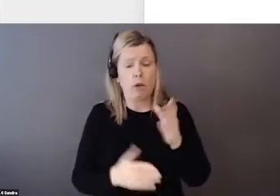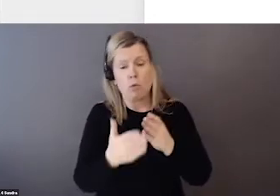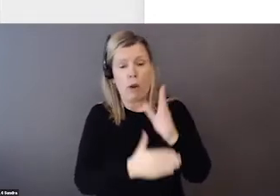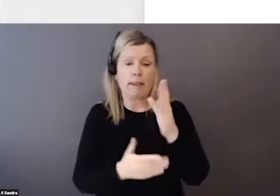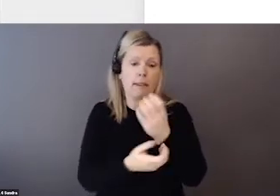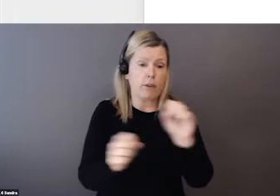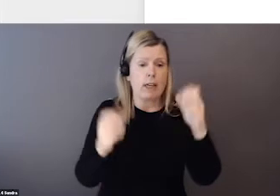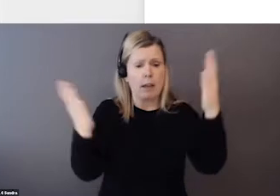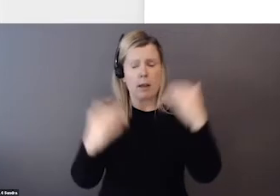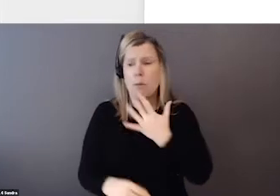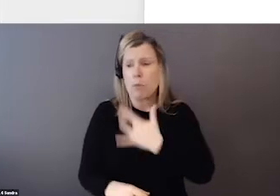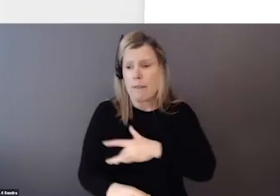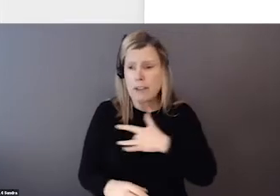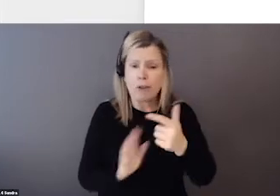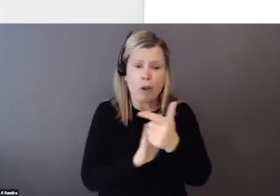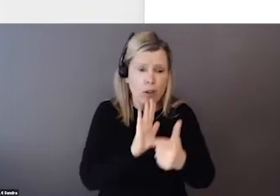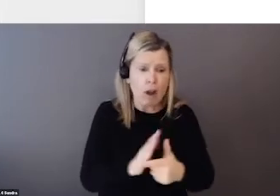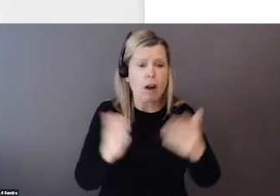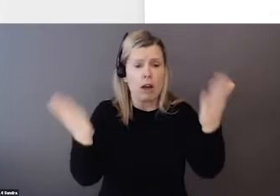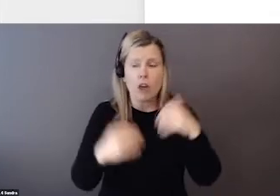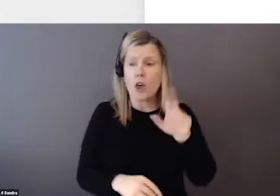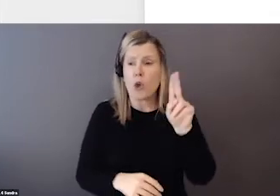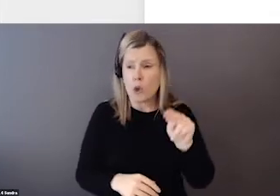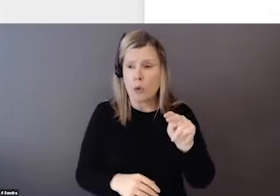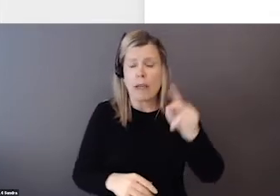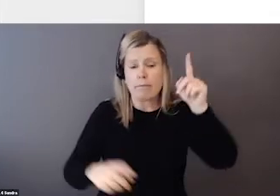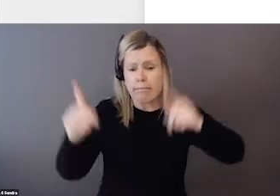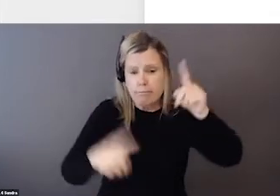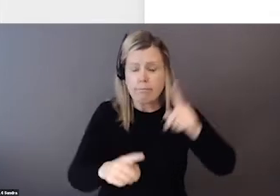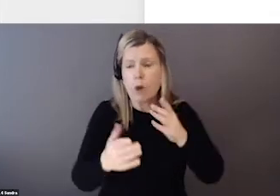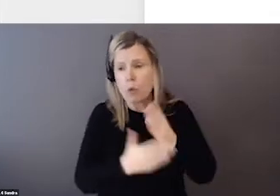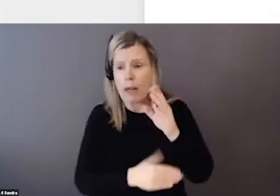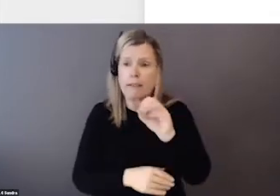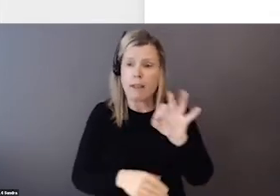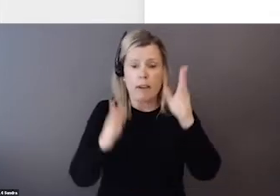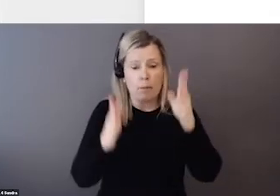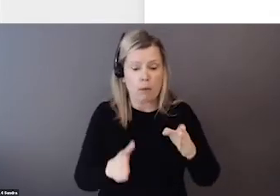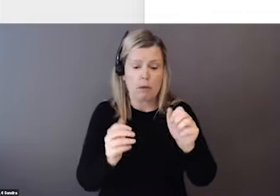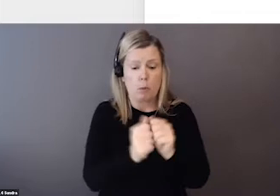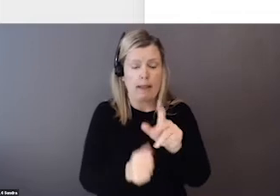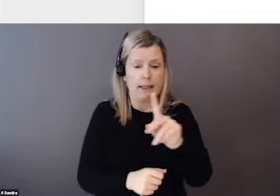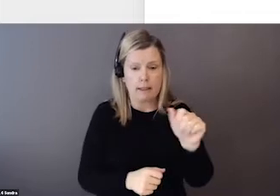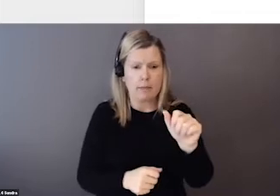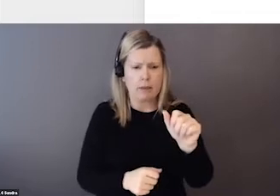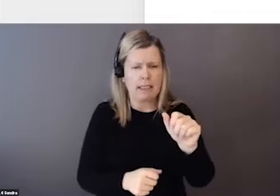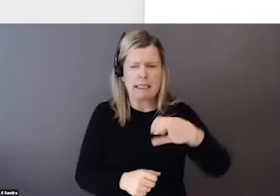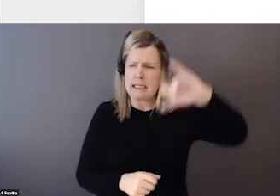and there's the UN Convention on the Rights of Persons with Disabilities, all of which speak to employment in some way, shape or form. So with all of that, there's lots of precedent